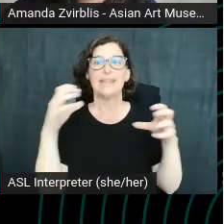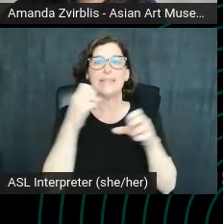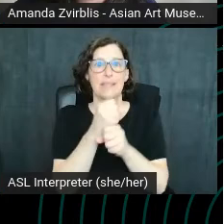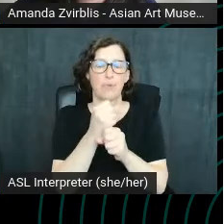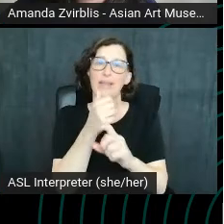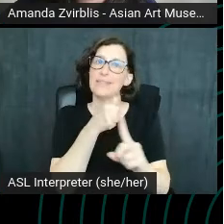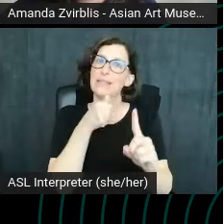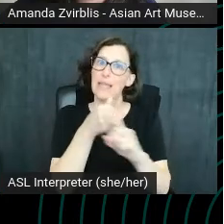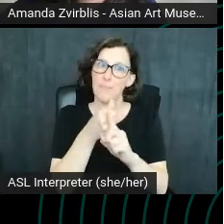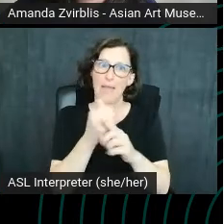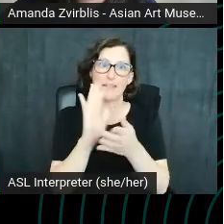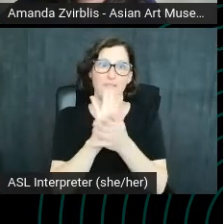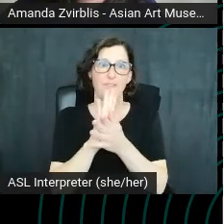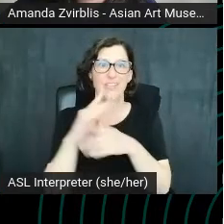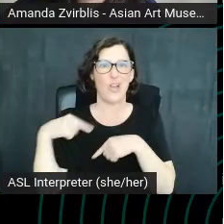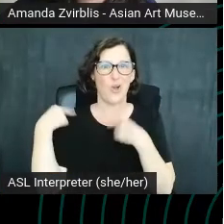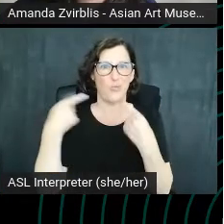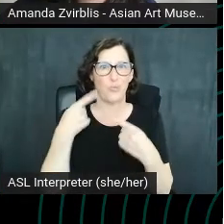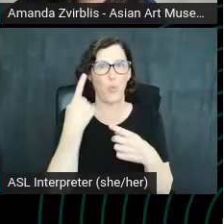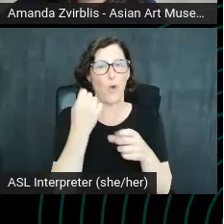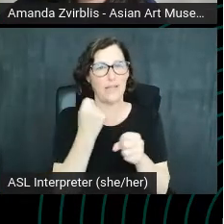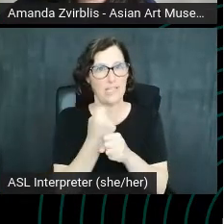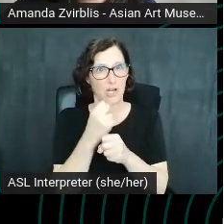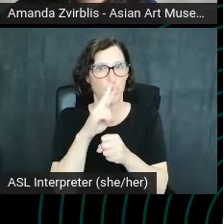over the past year or for a particular campaign,